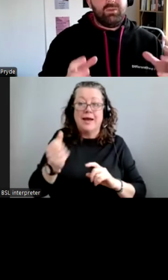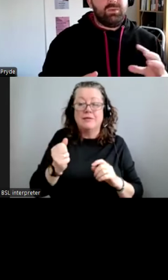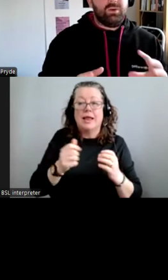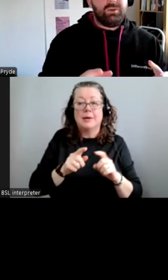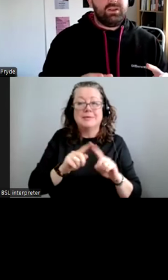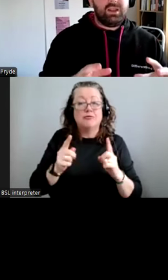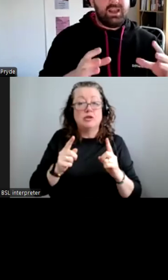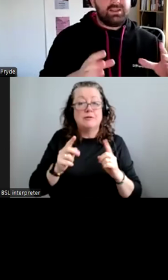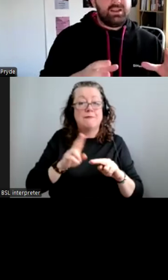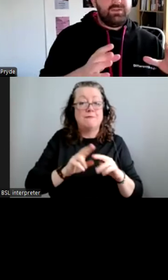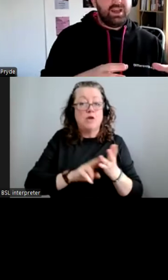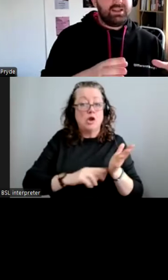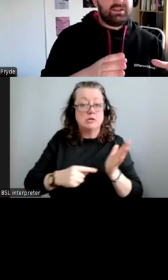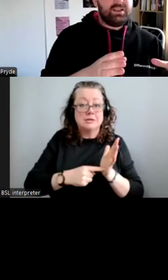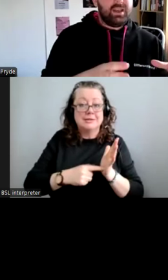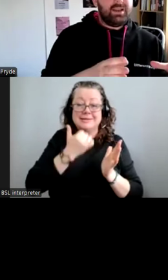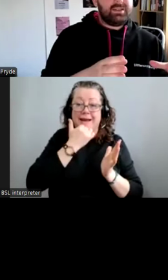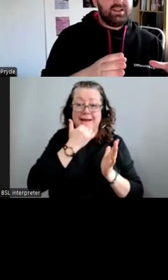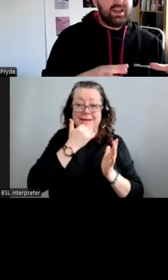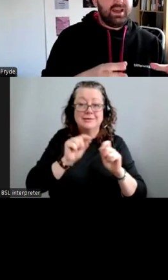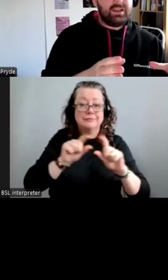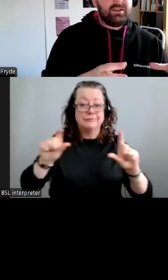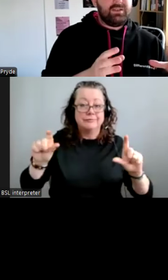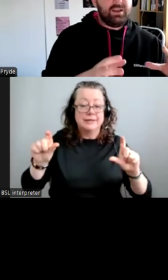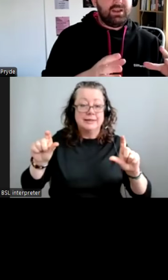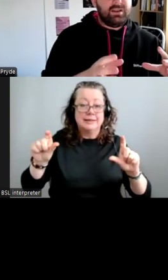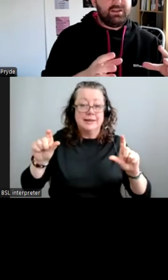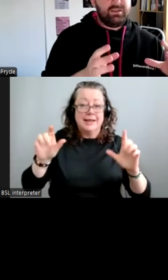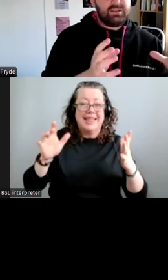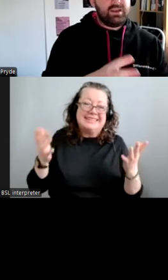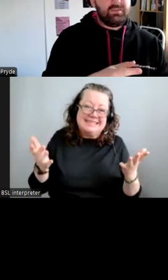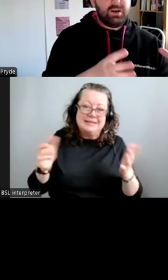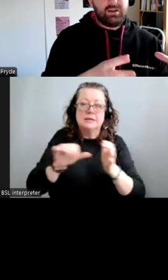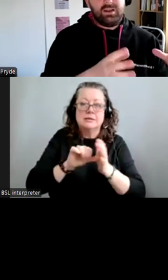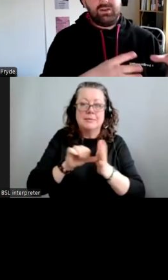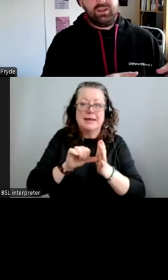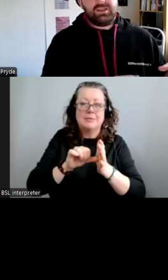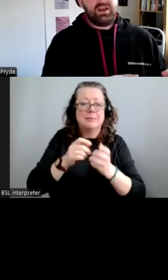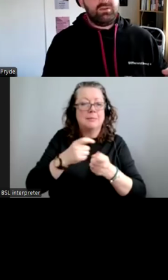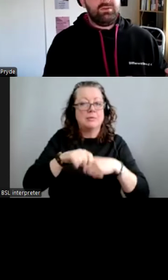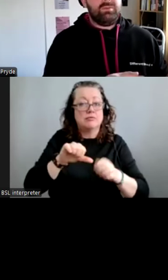that won't populate inside of that sidebar contents panel